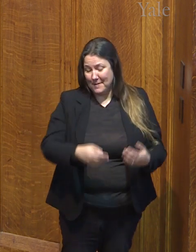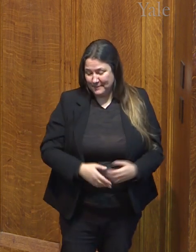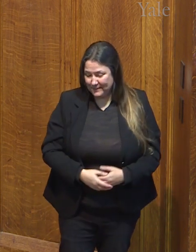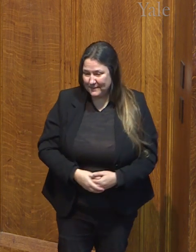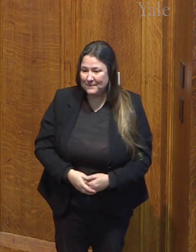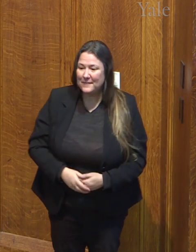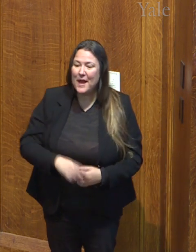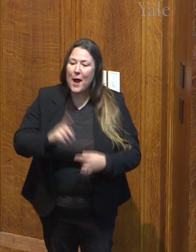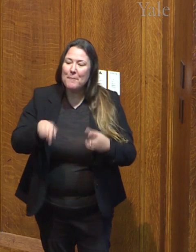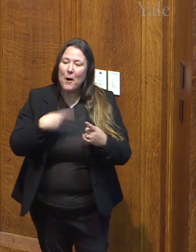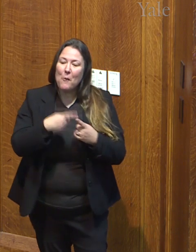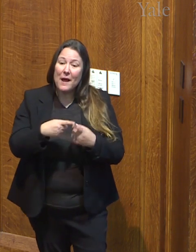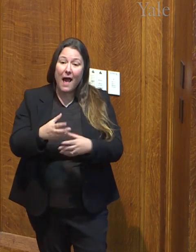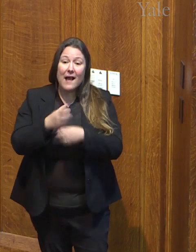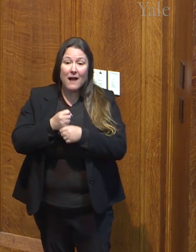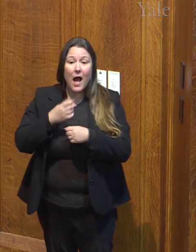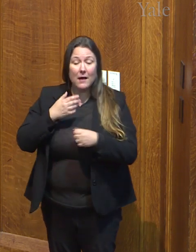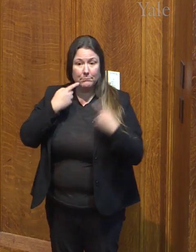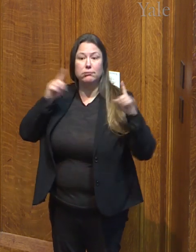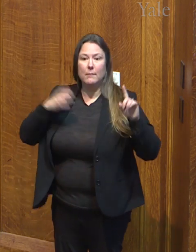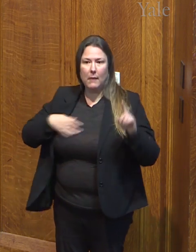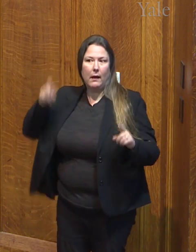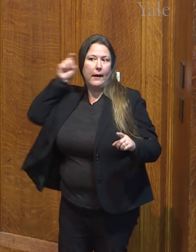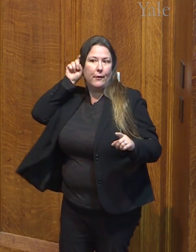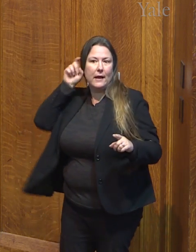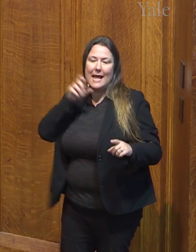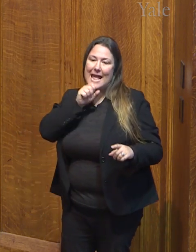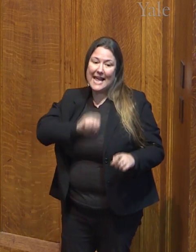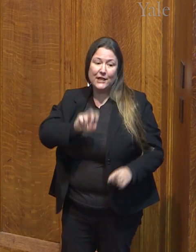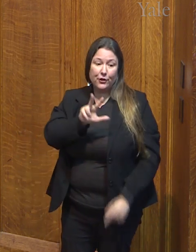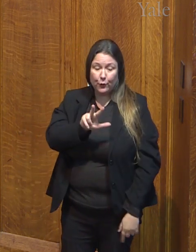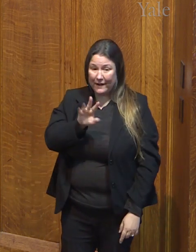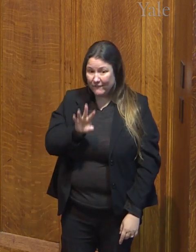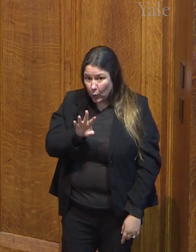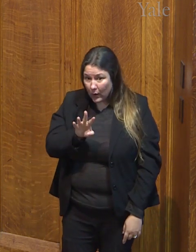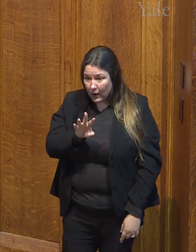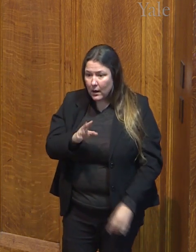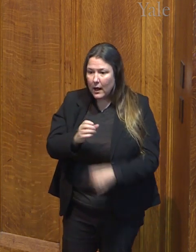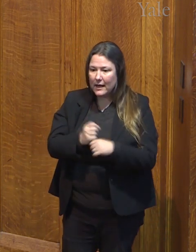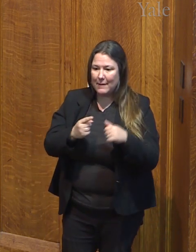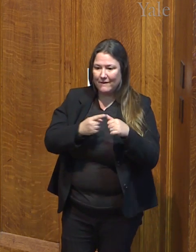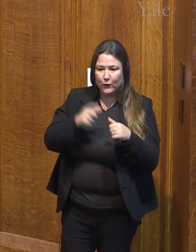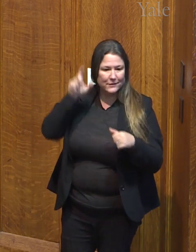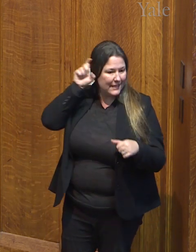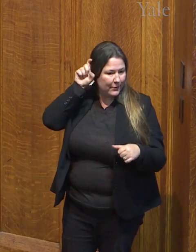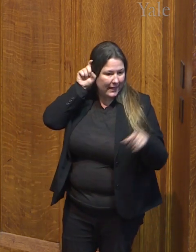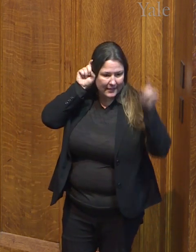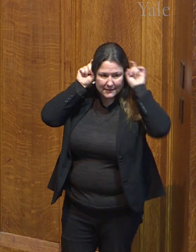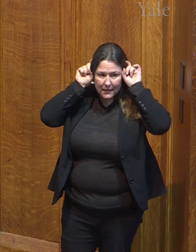When I finally did get hearing aids at age 34, a lot of sounds came back to me that were